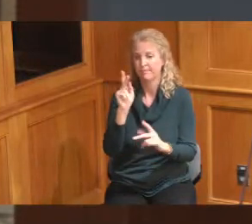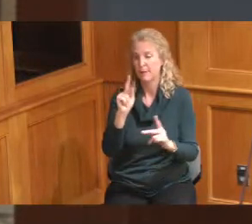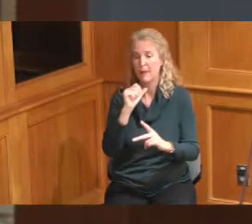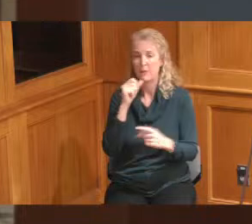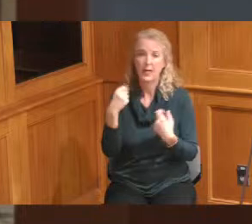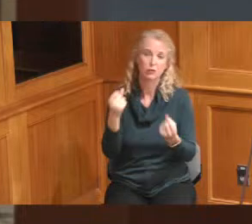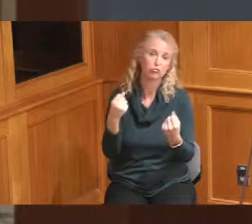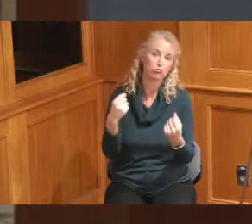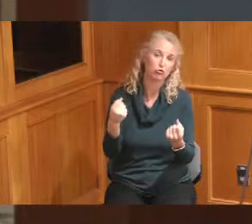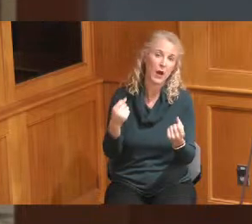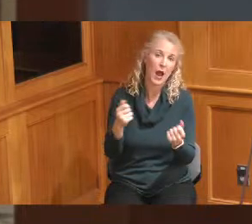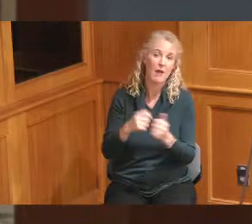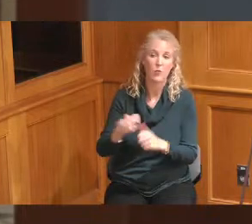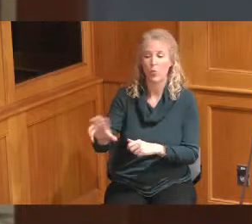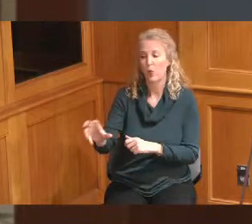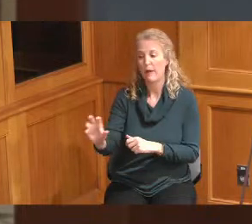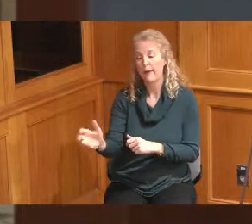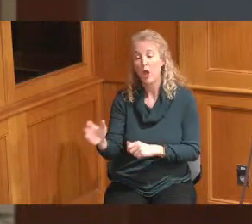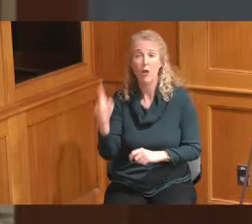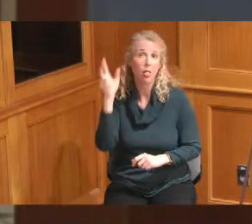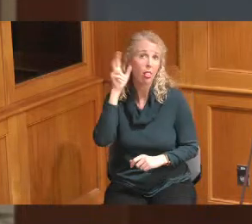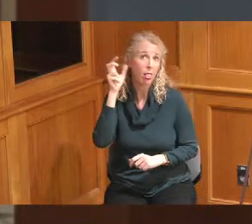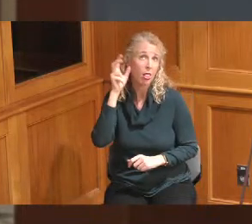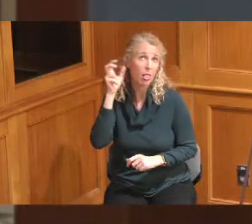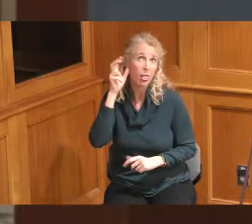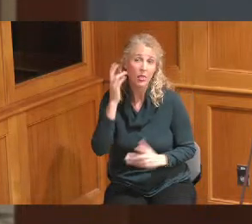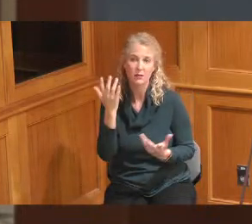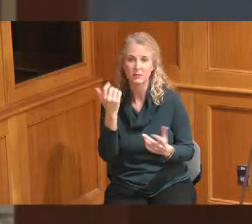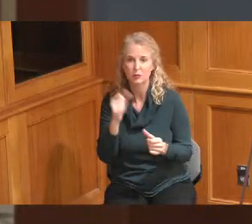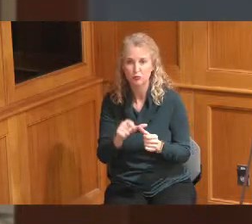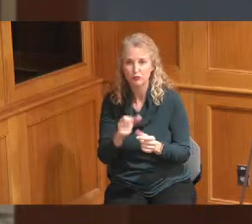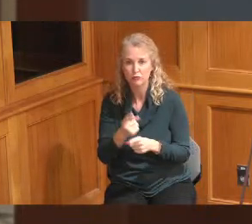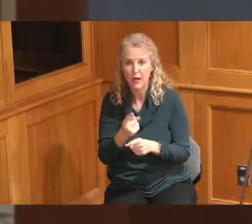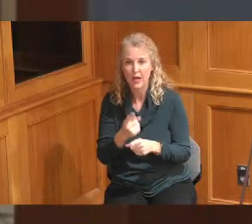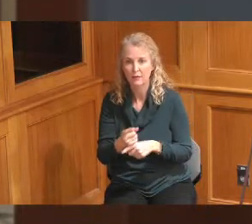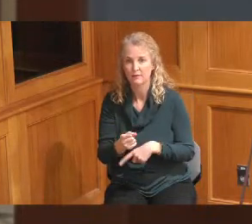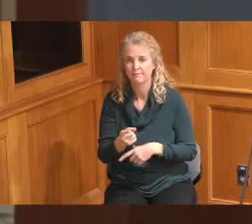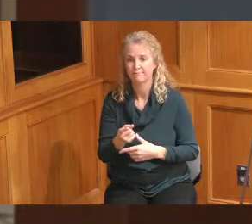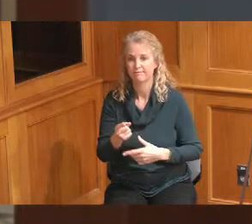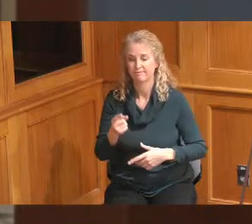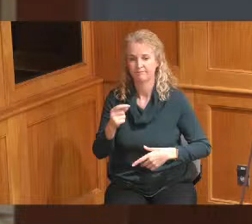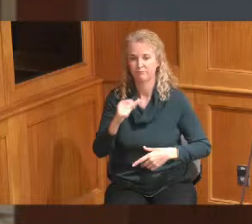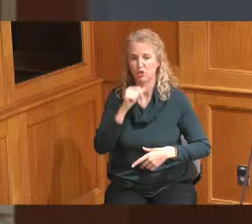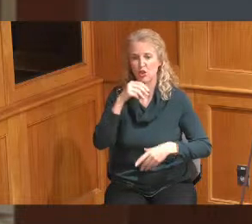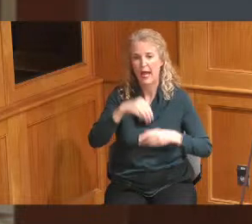stereo turned all the way up that you weren't in Office Buildings where you couldn't hear them and